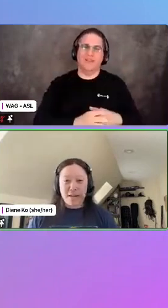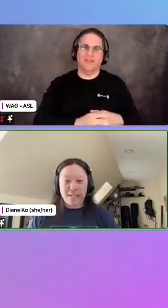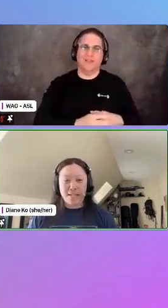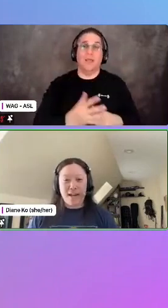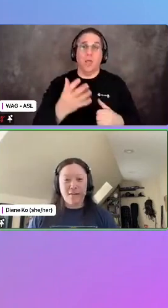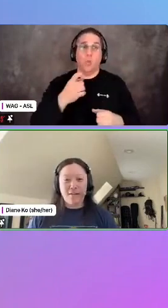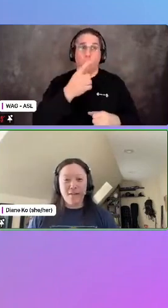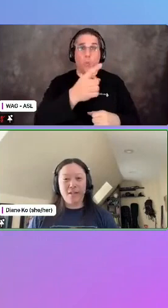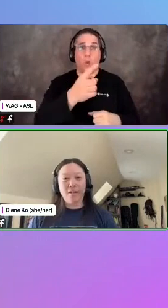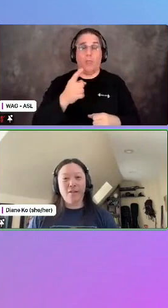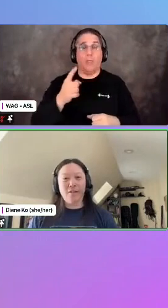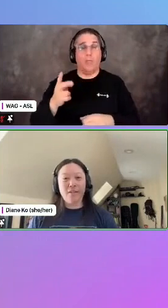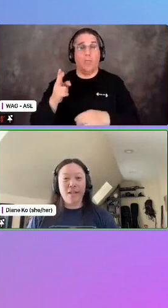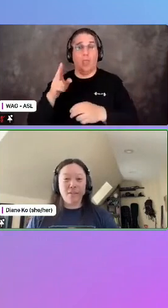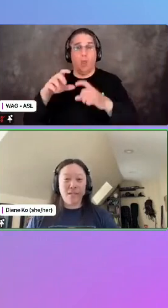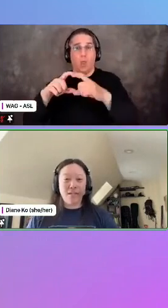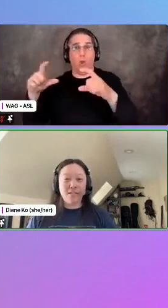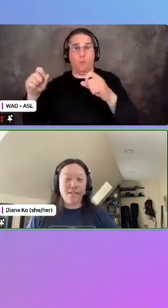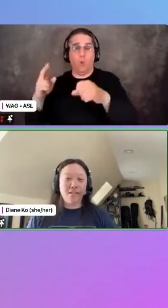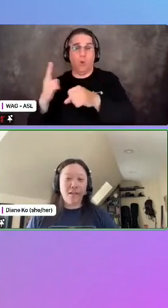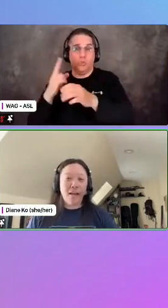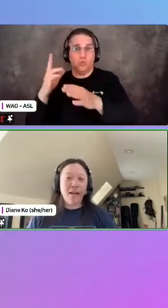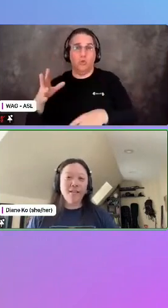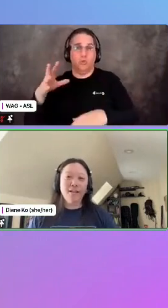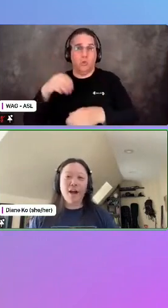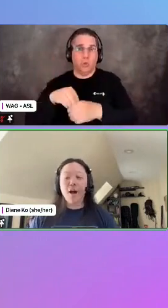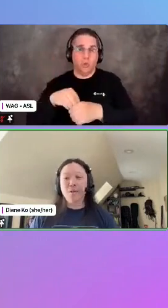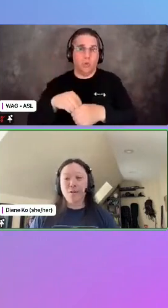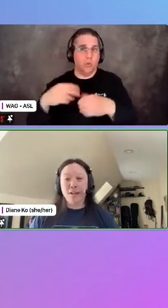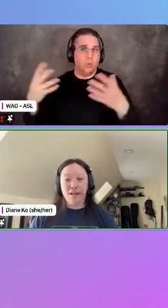type of element those props should be, in which props are